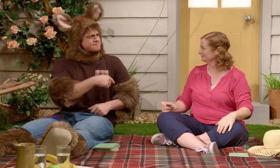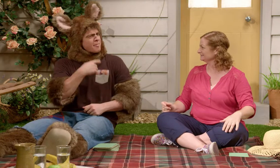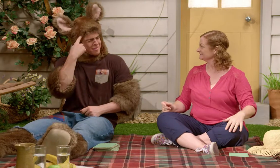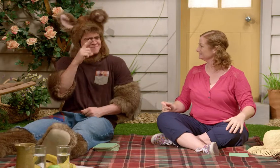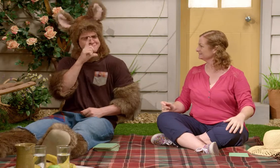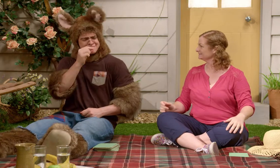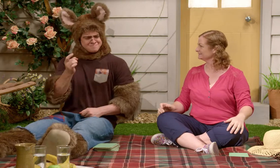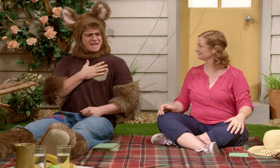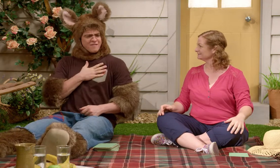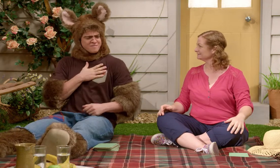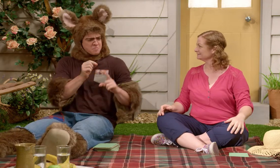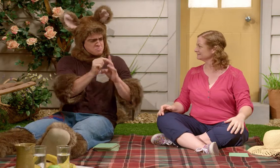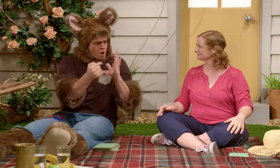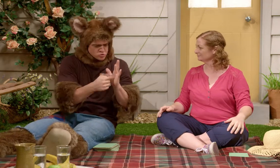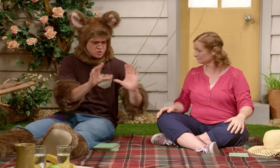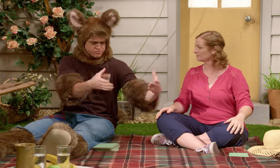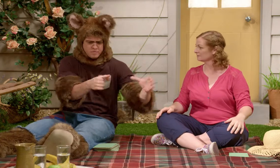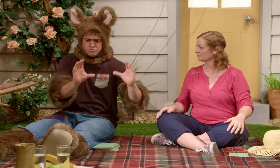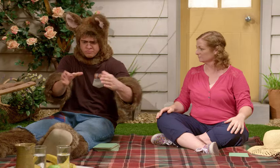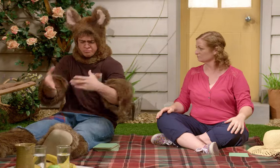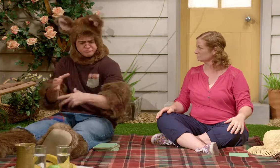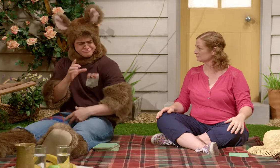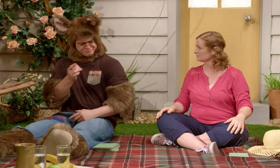And I think I could sort out those pots by myself now Sally.